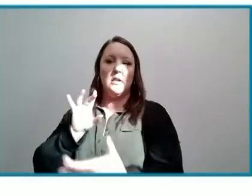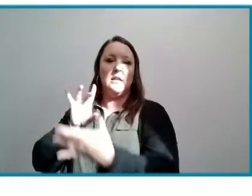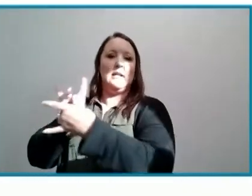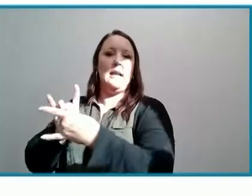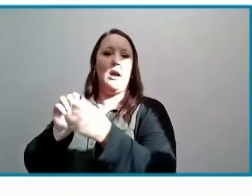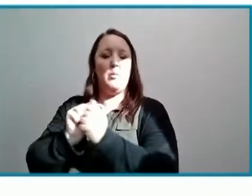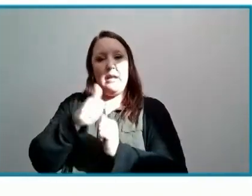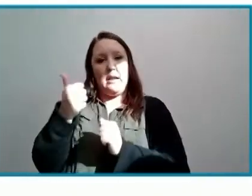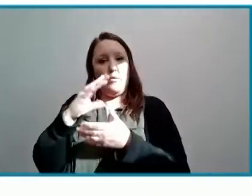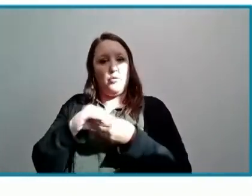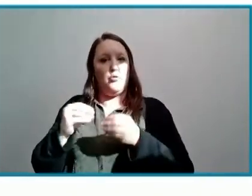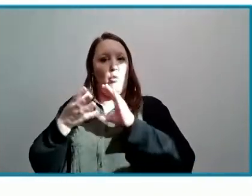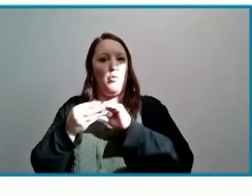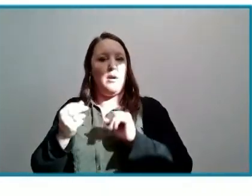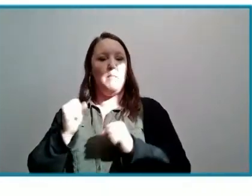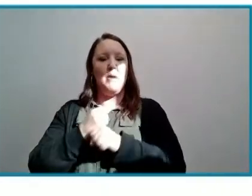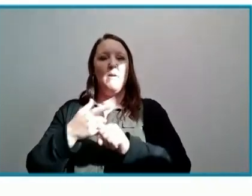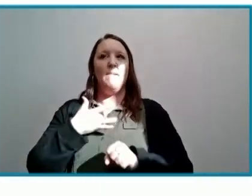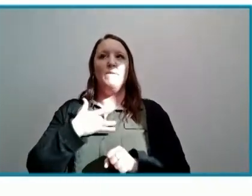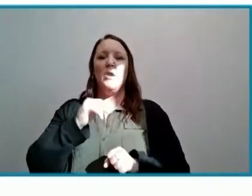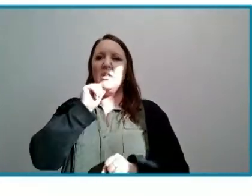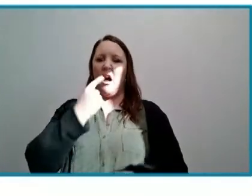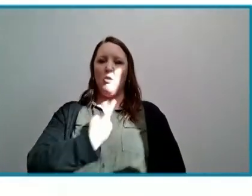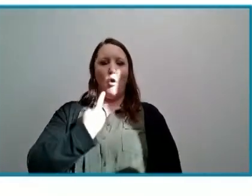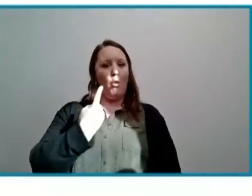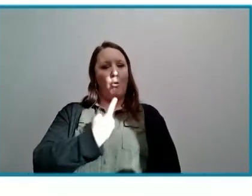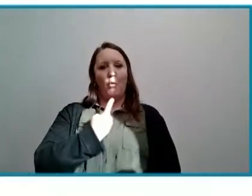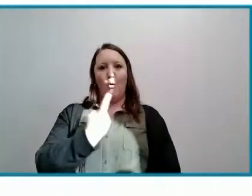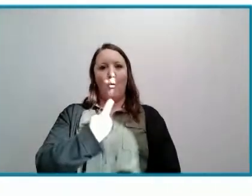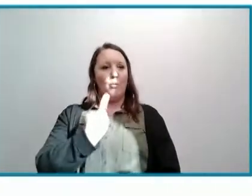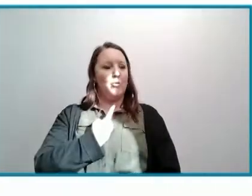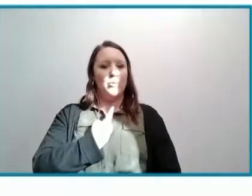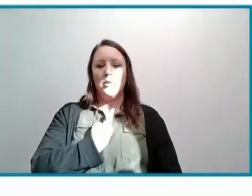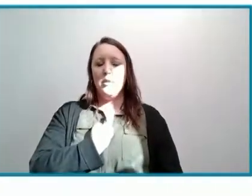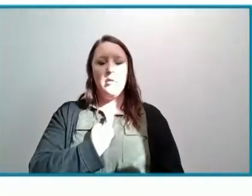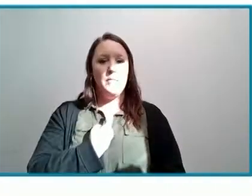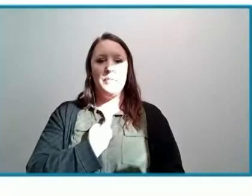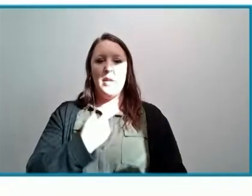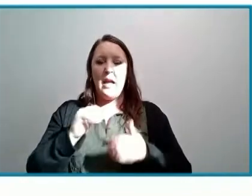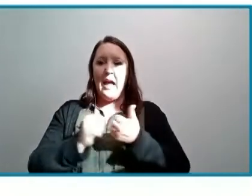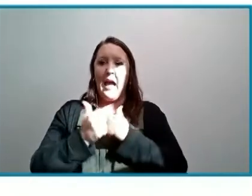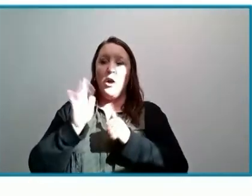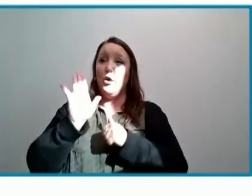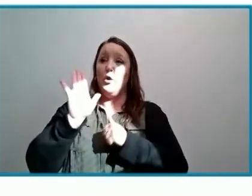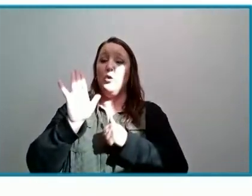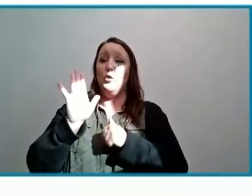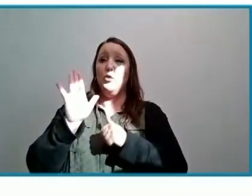it makes you feel like you're not so alone in your thinking, in your, in your culture, in your ways. Uh,